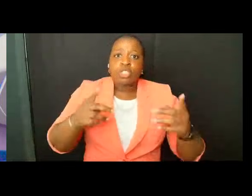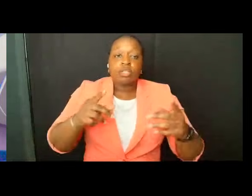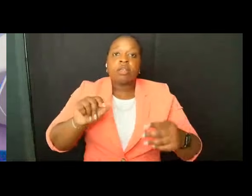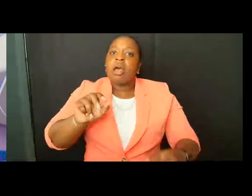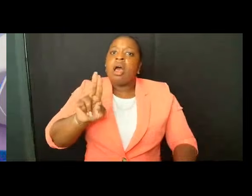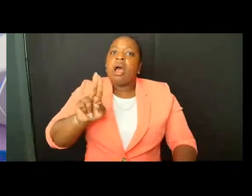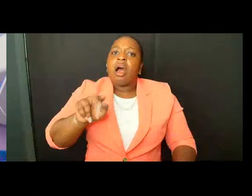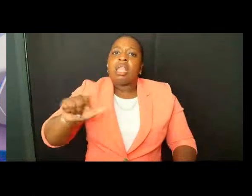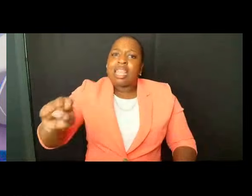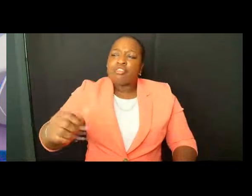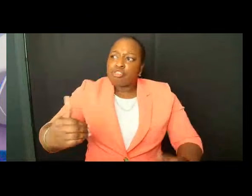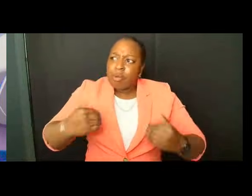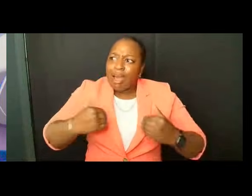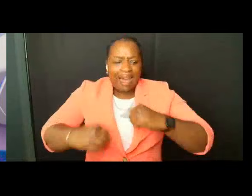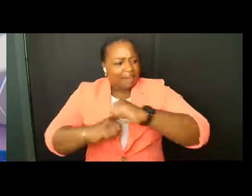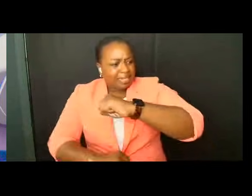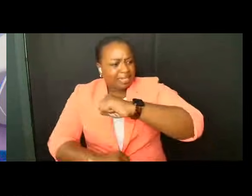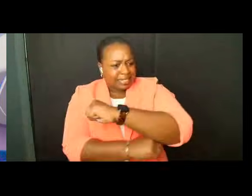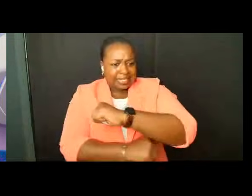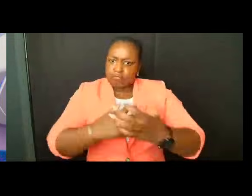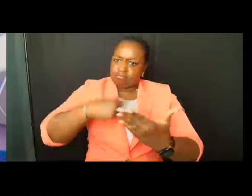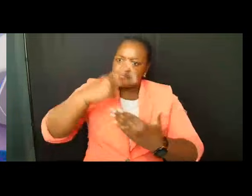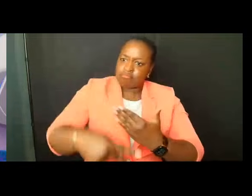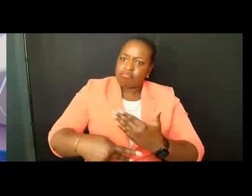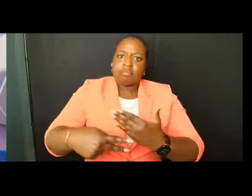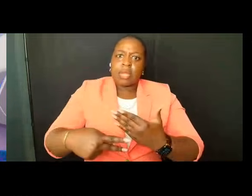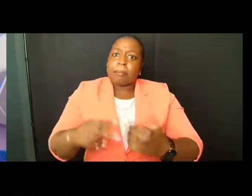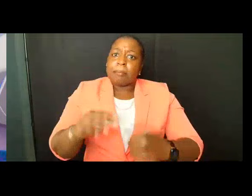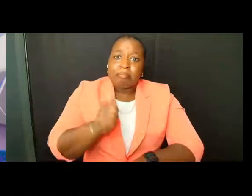that anxiety and depression is going to be handled, because some part of it is not going